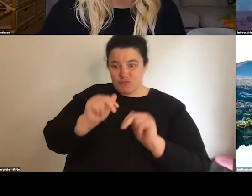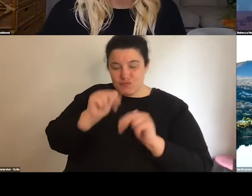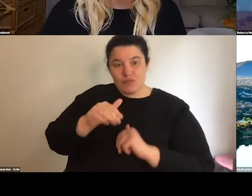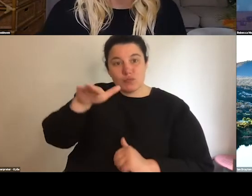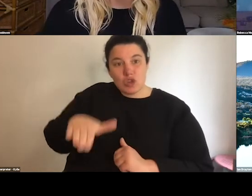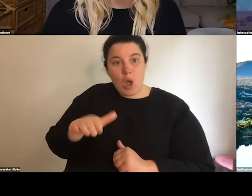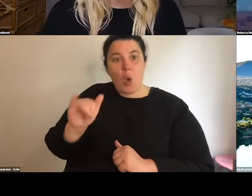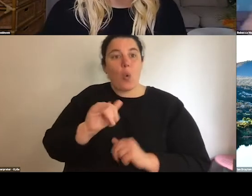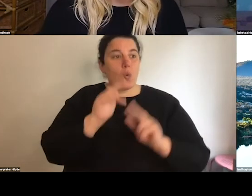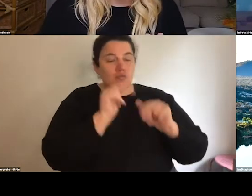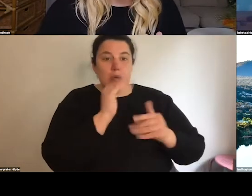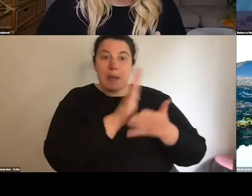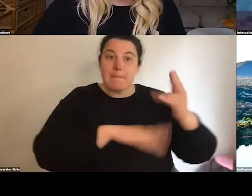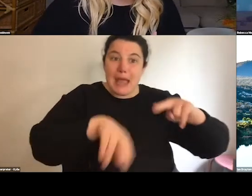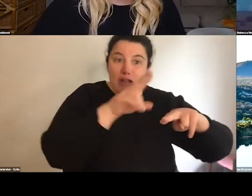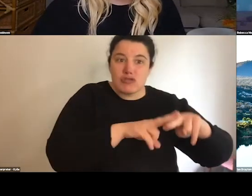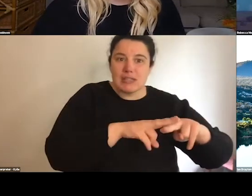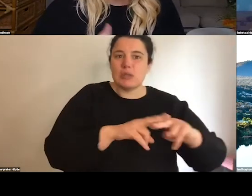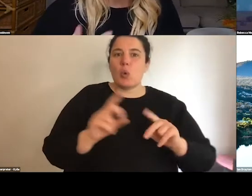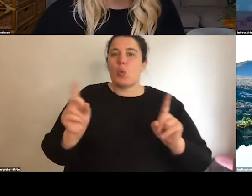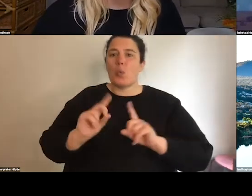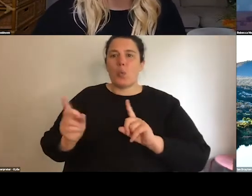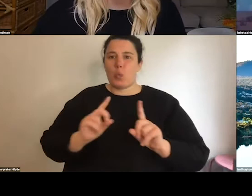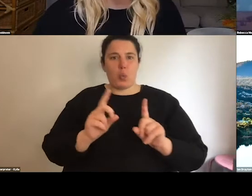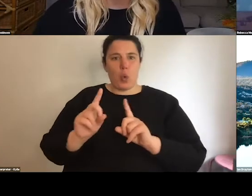you know, what sort of inherent qualities are you also